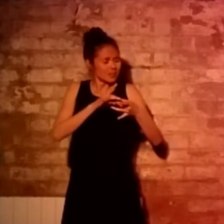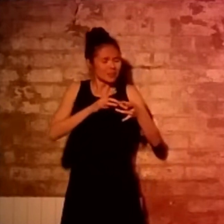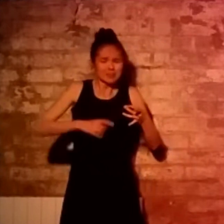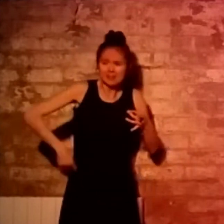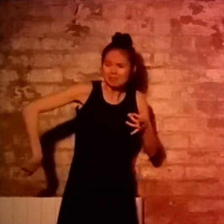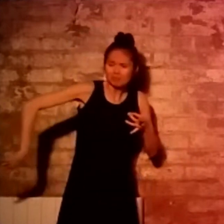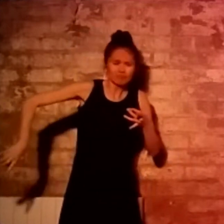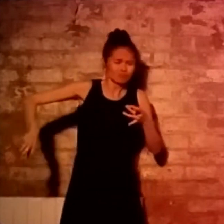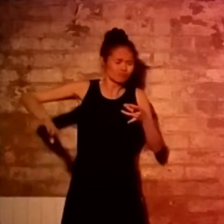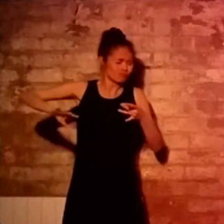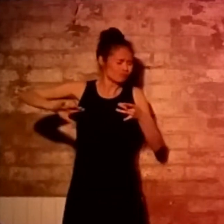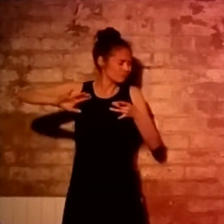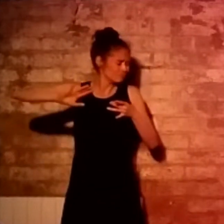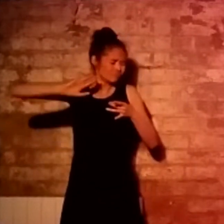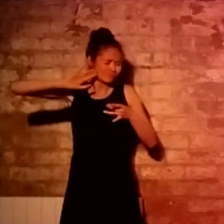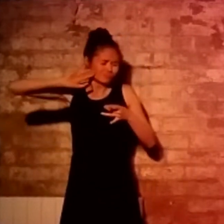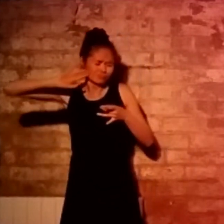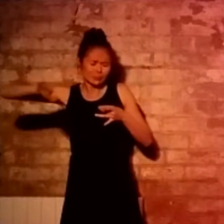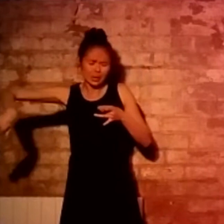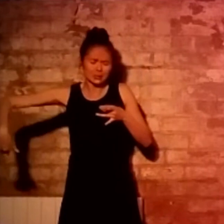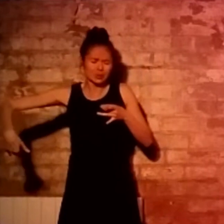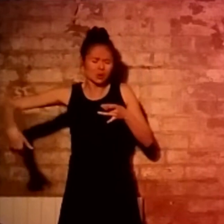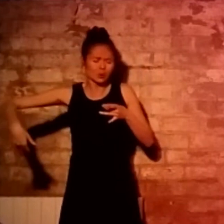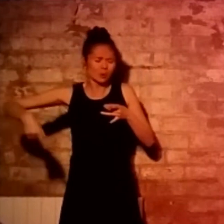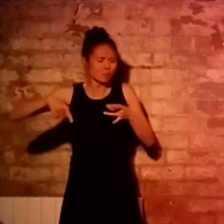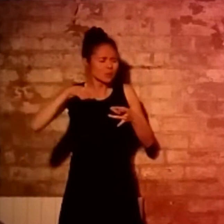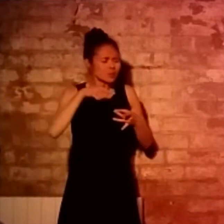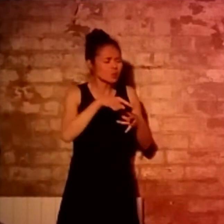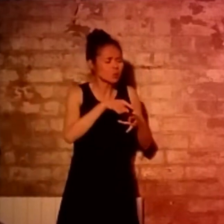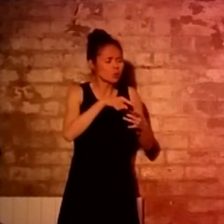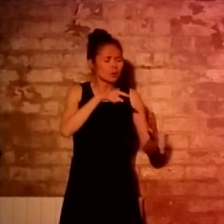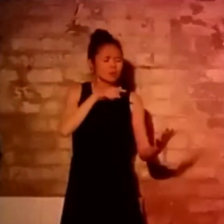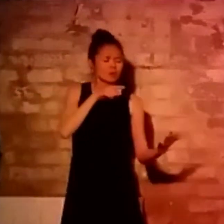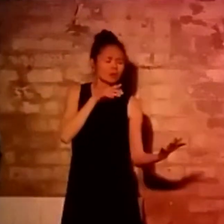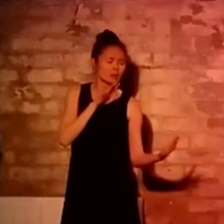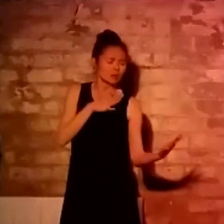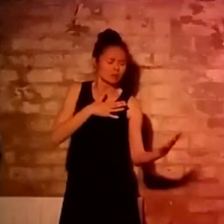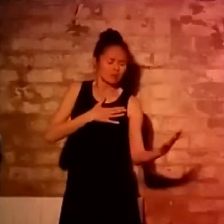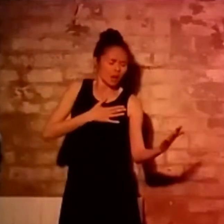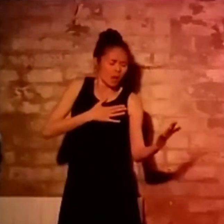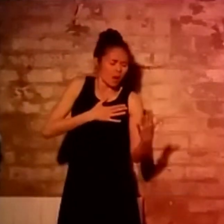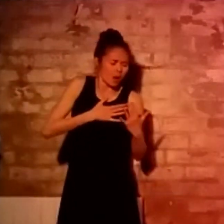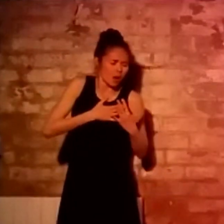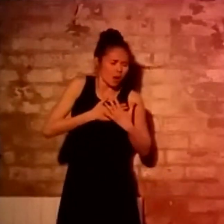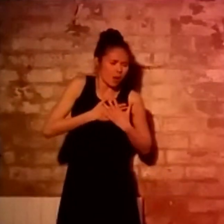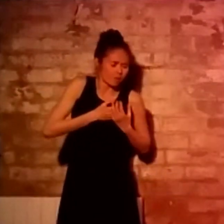My carnal mirror; whose innate virtues exposed my wanton quiddity.